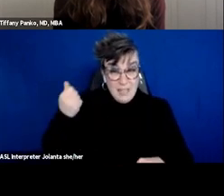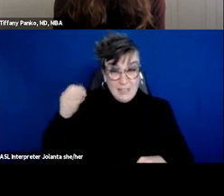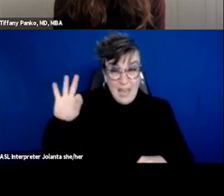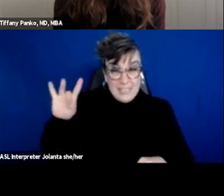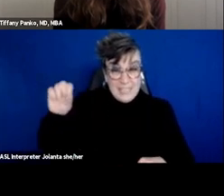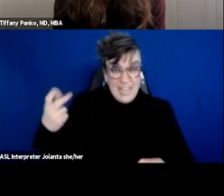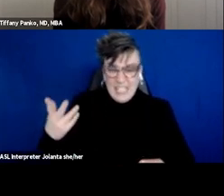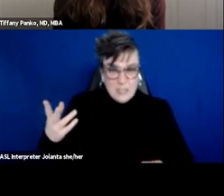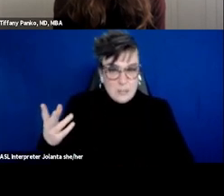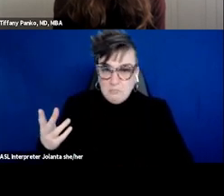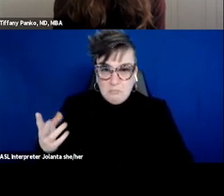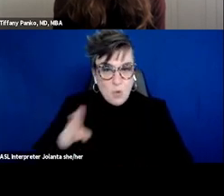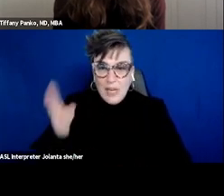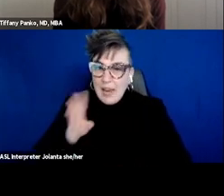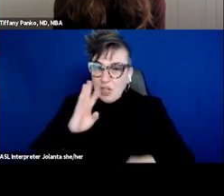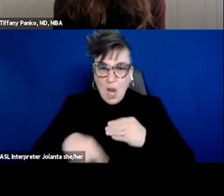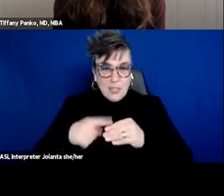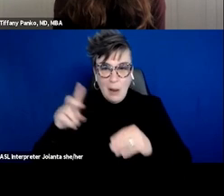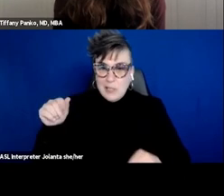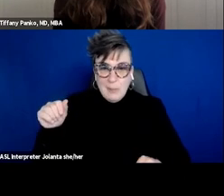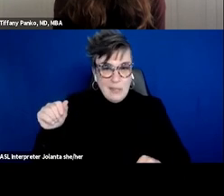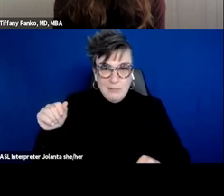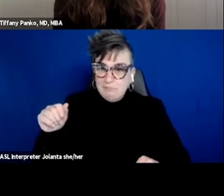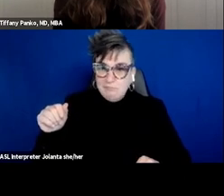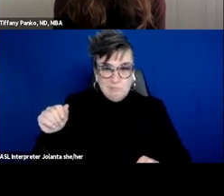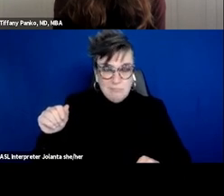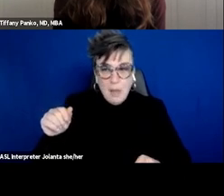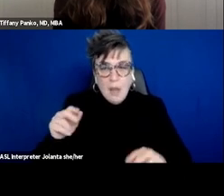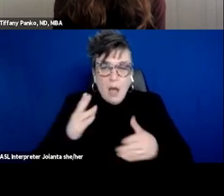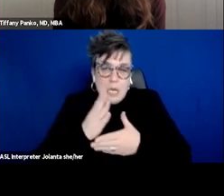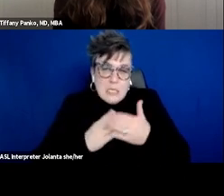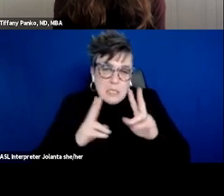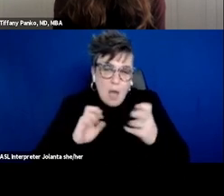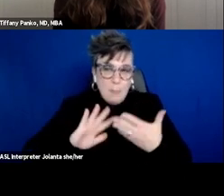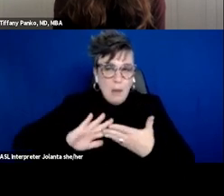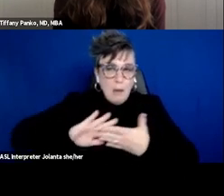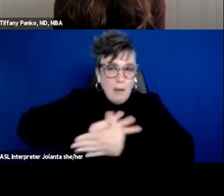talk about disability at all, but there were some hidden curriculum regarding the medical